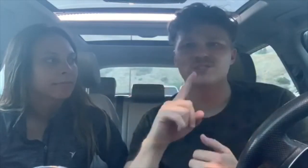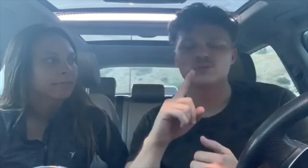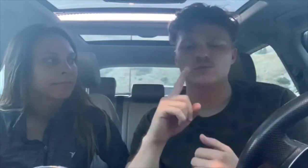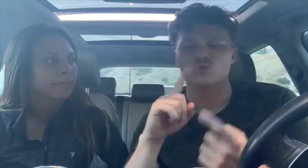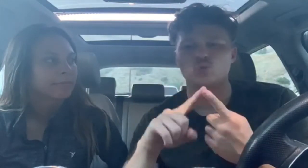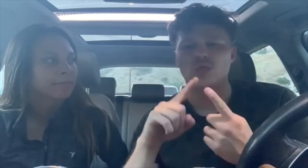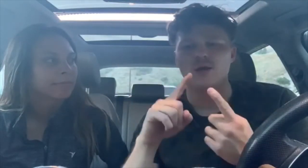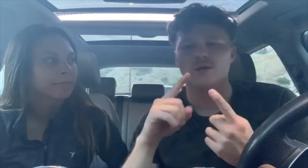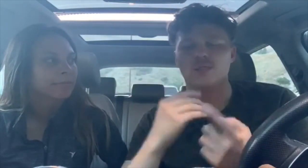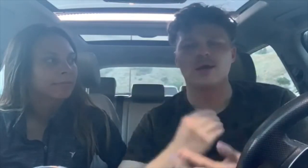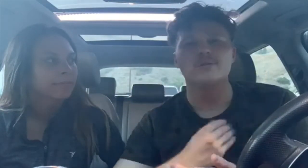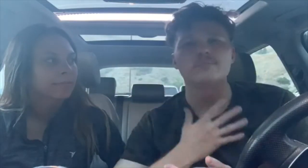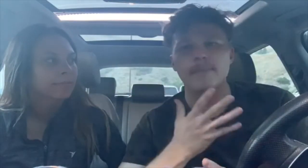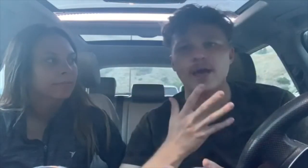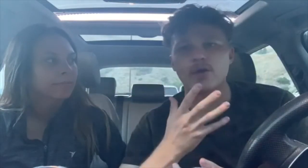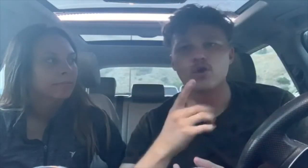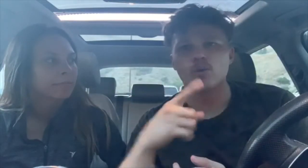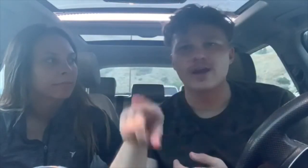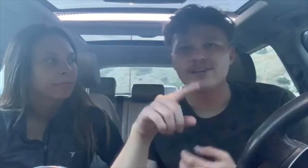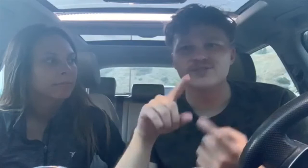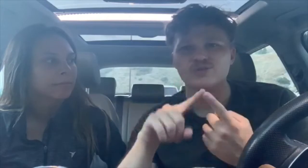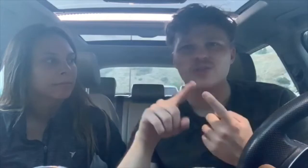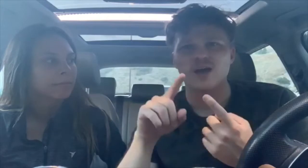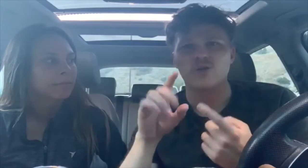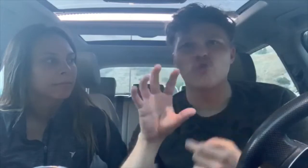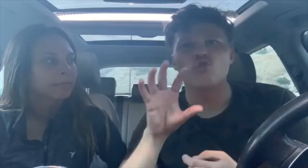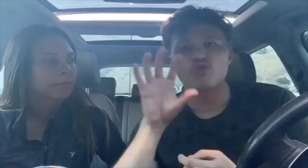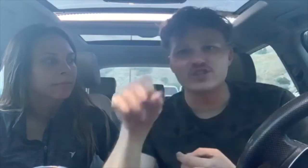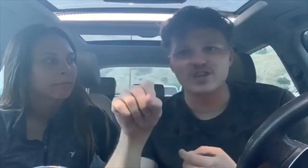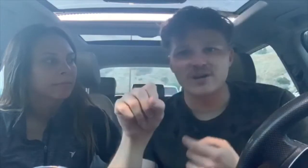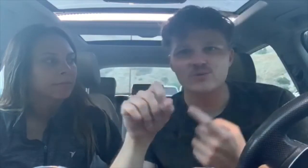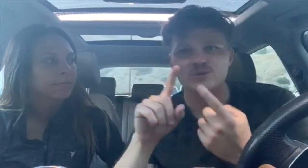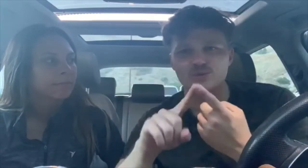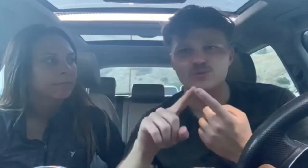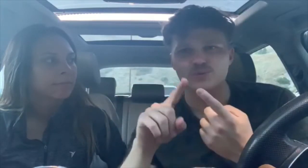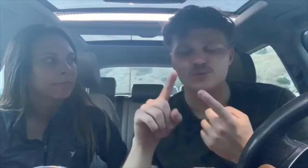Is to inspire you guys to reach out to